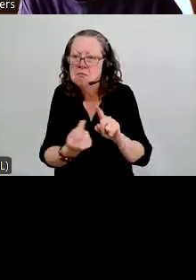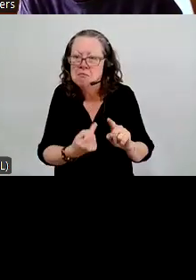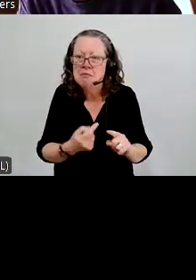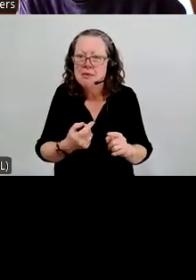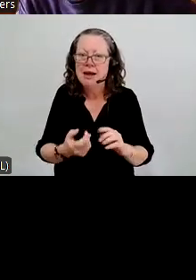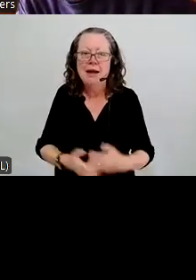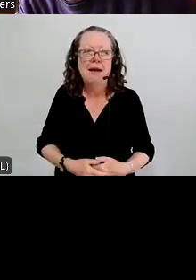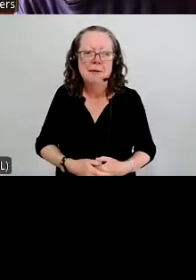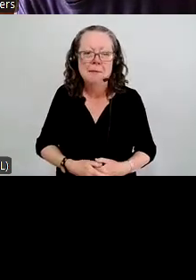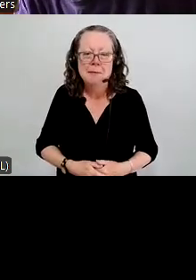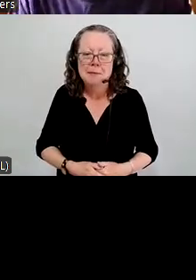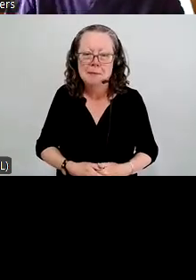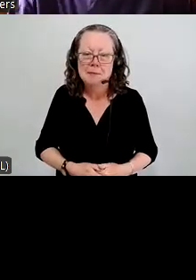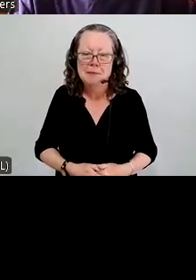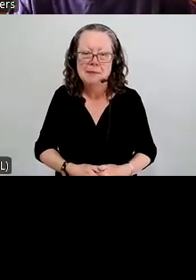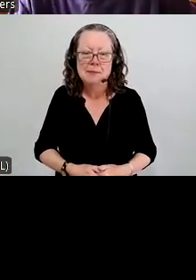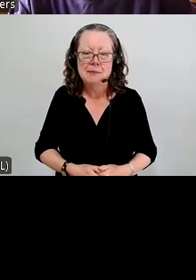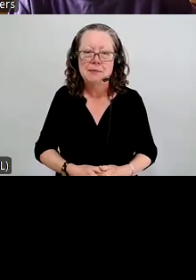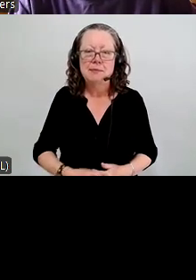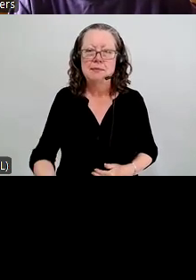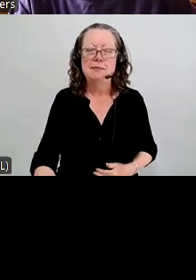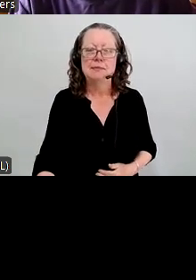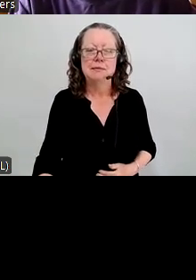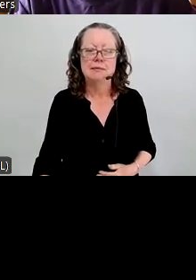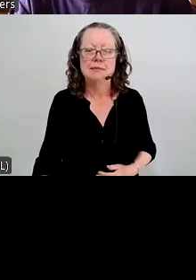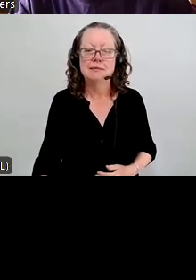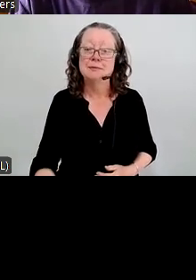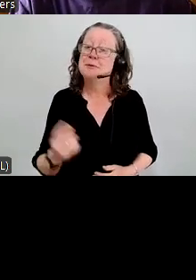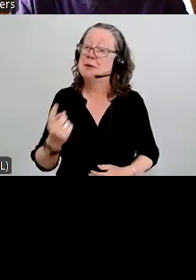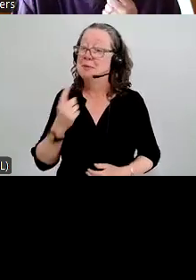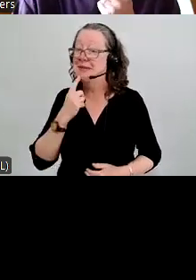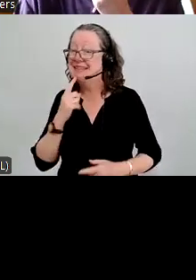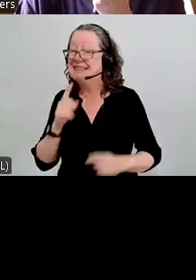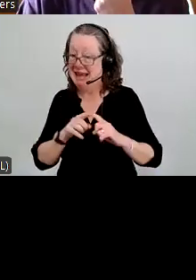Okay. Yes, we've got some. Yes, same Wi-Fi. Yes, same location. Good.